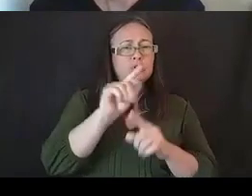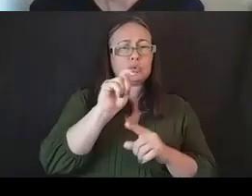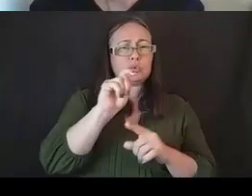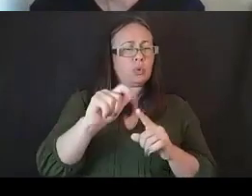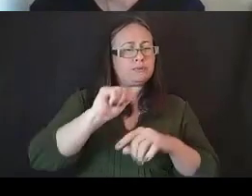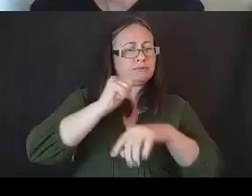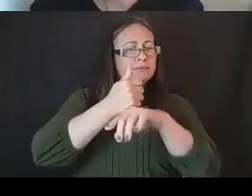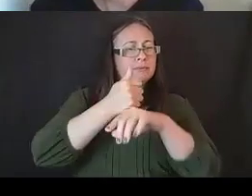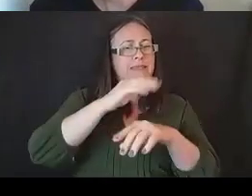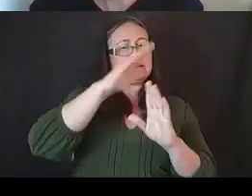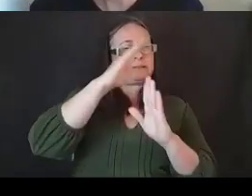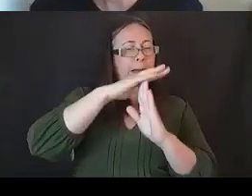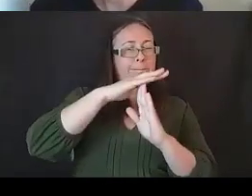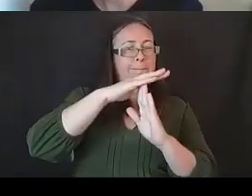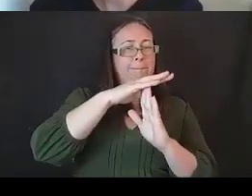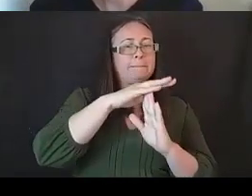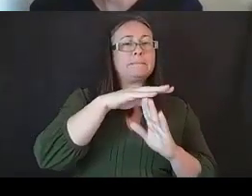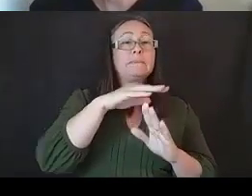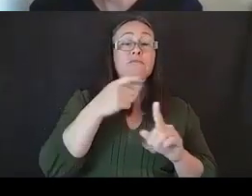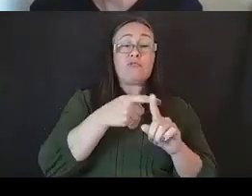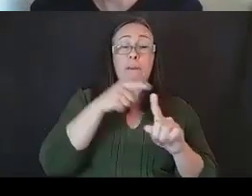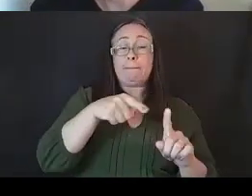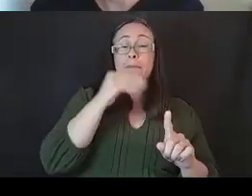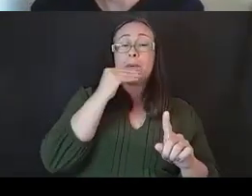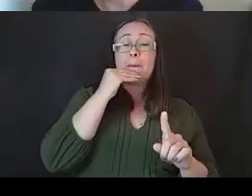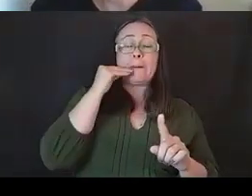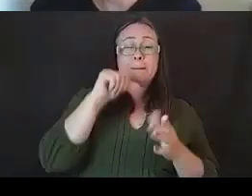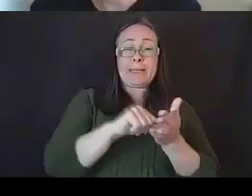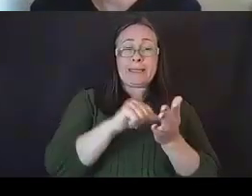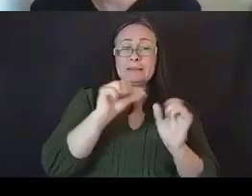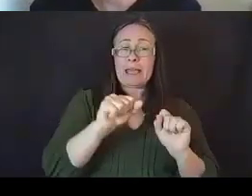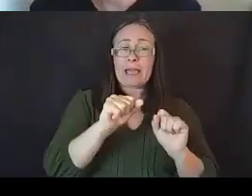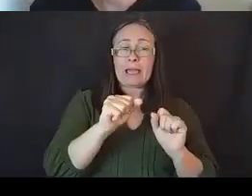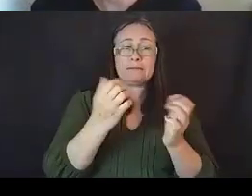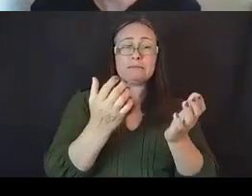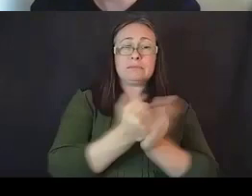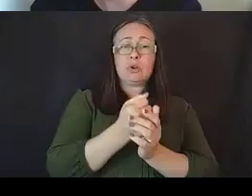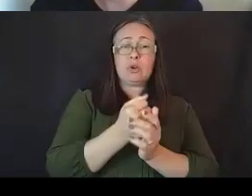and right from this RePORT home page you can use the RePORTER quick start to jump into results.